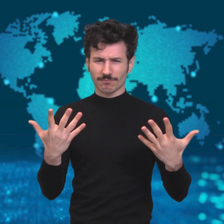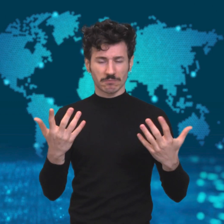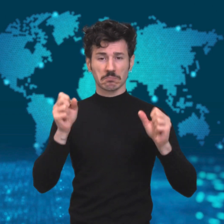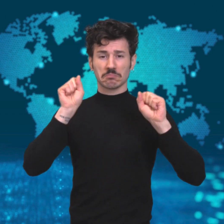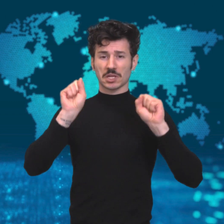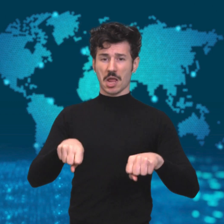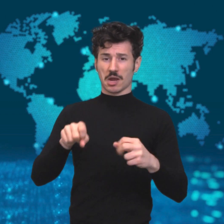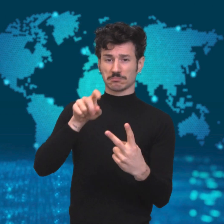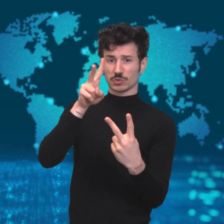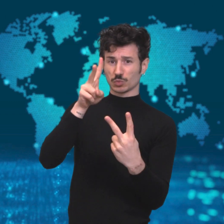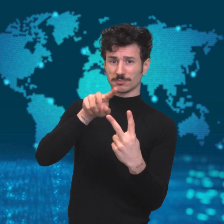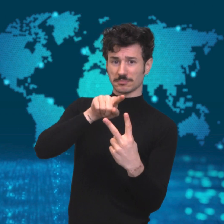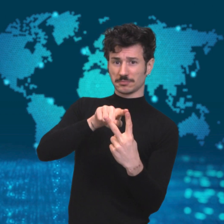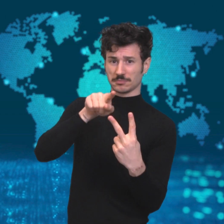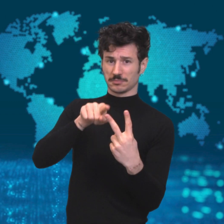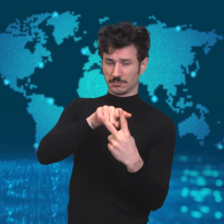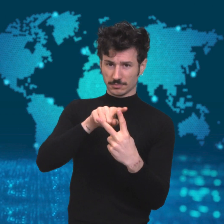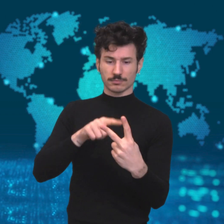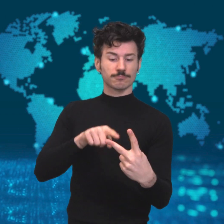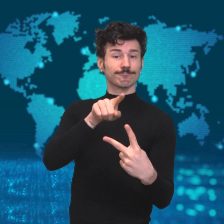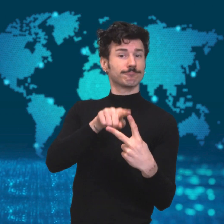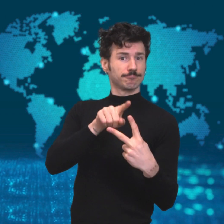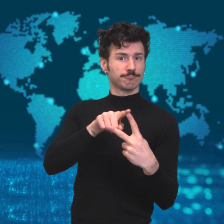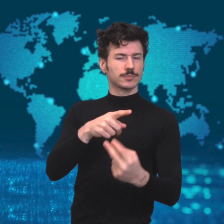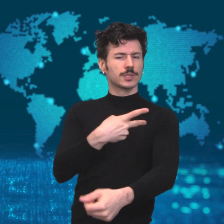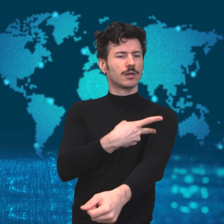why they were tested positive again.